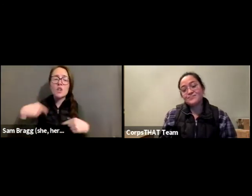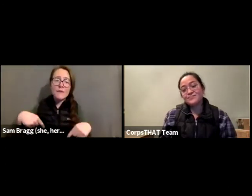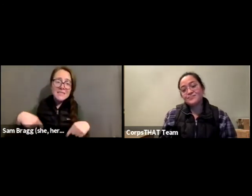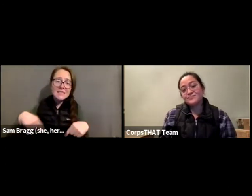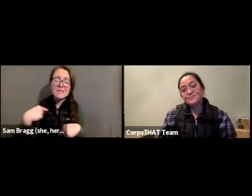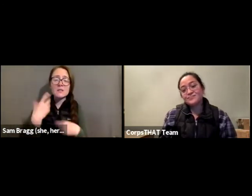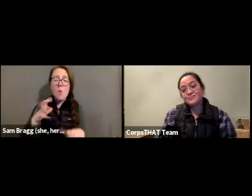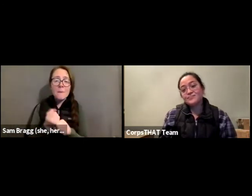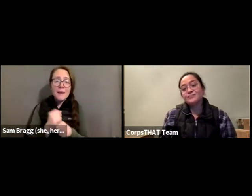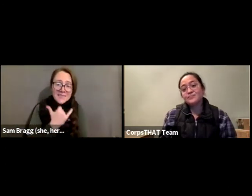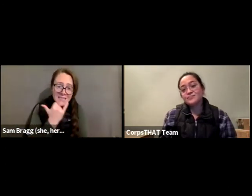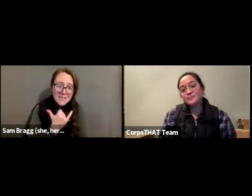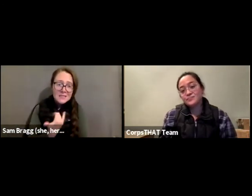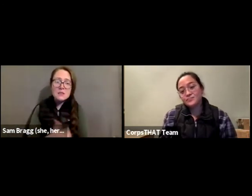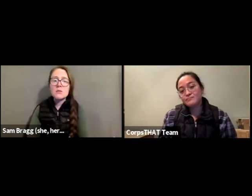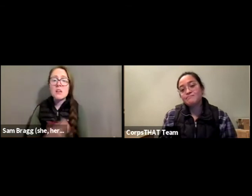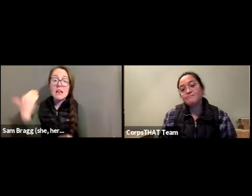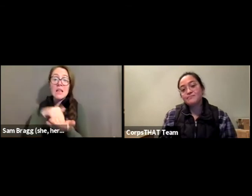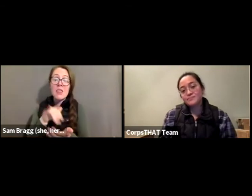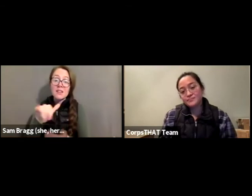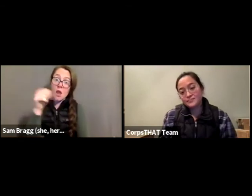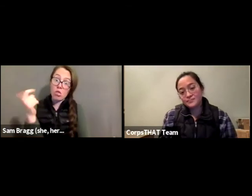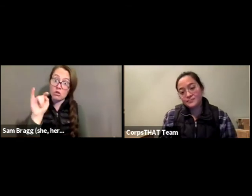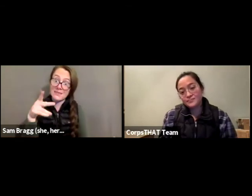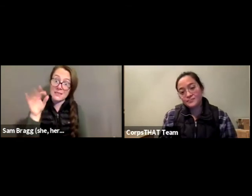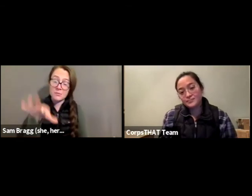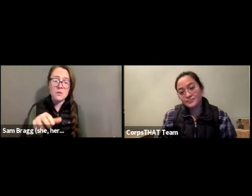little bit more uncomfortable they were nervous they were afraid to make mistakes and again